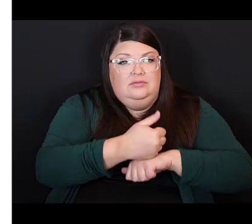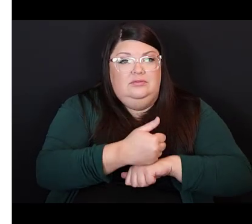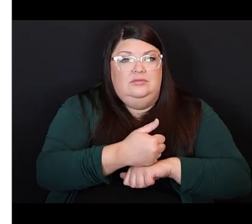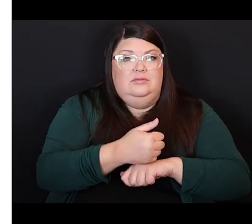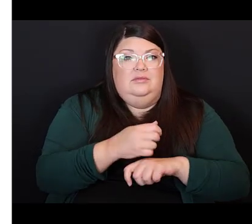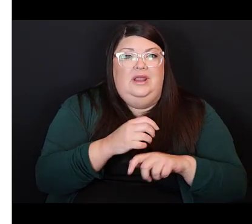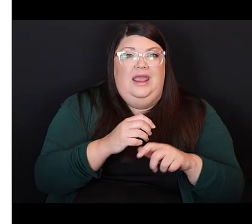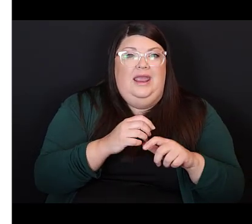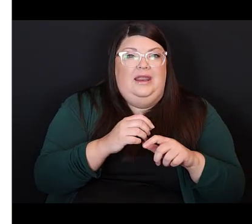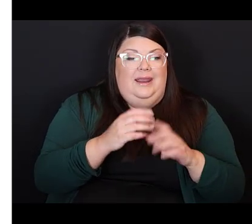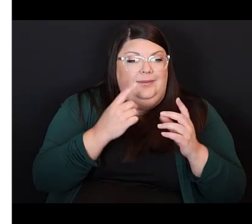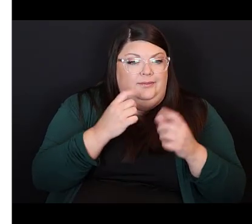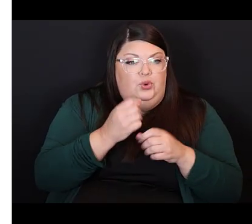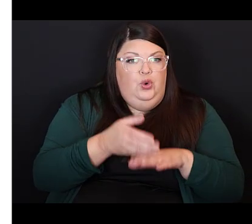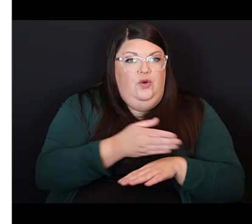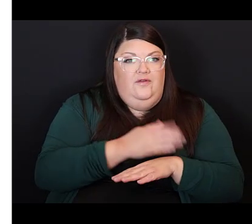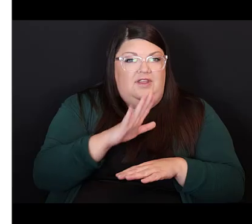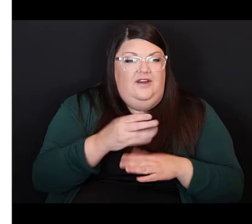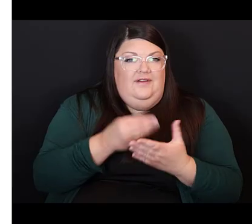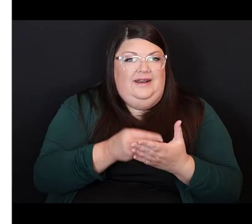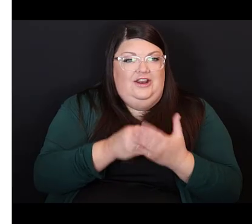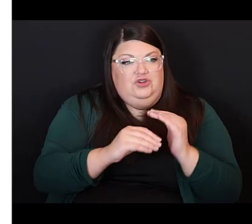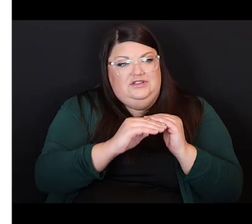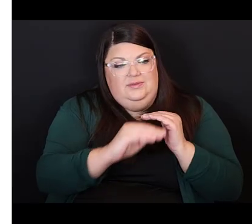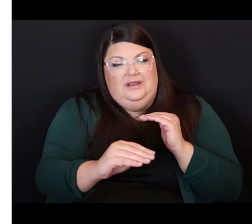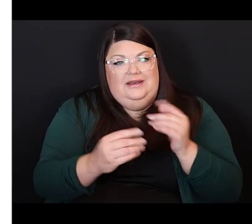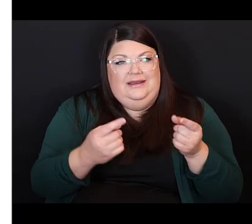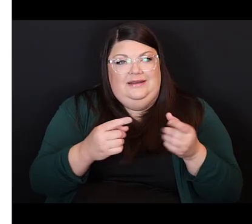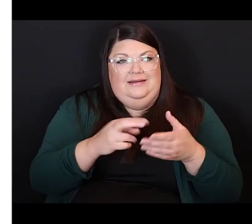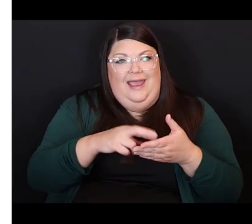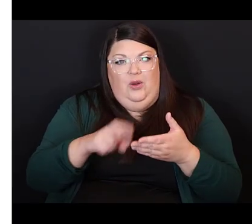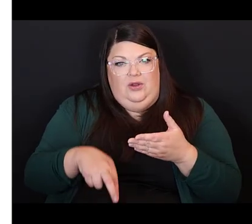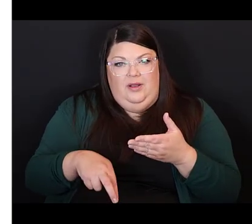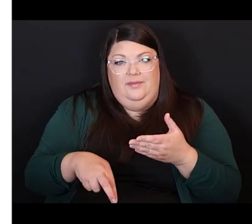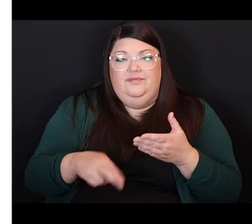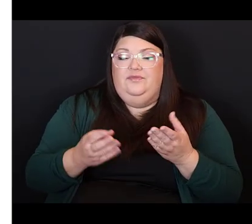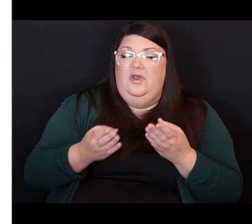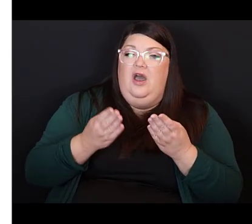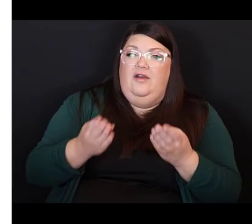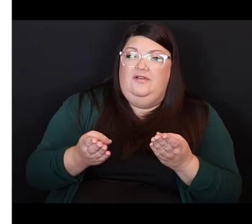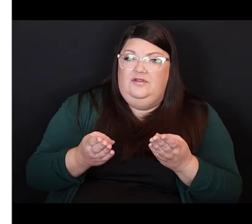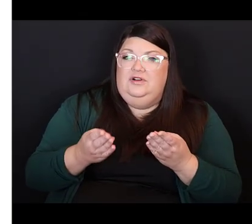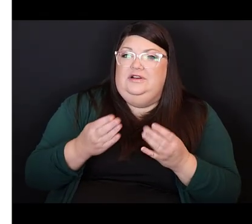financial stability outcomes. Offering individualized supportive and wrap-around